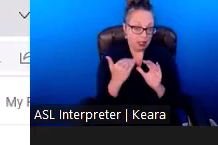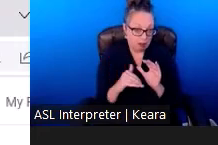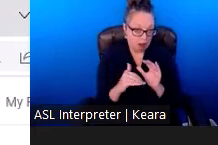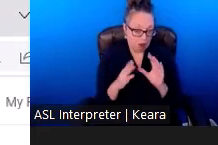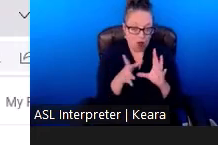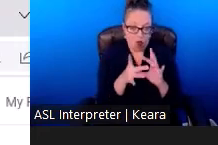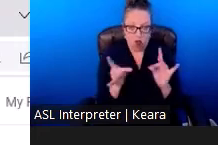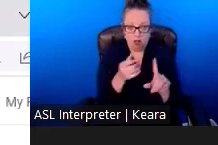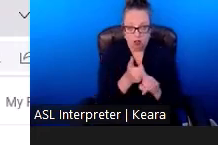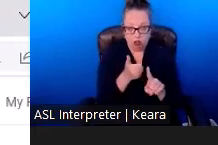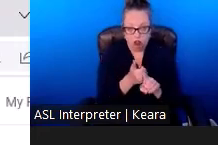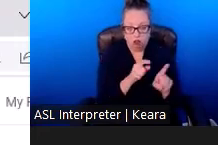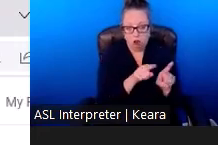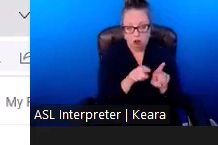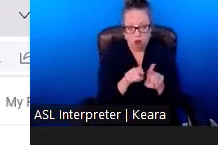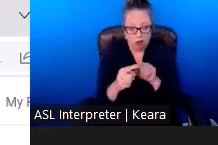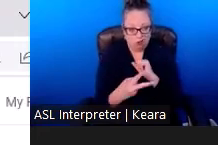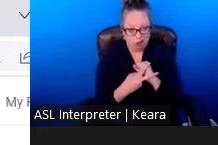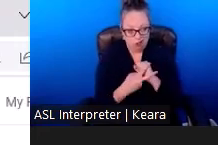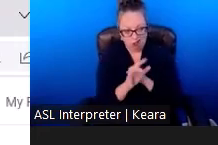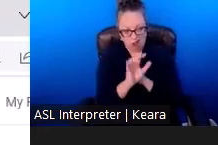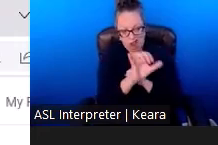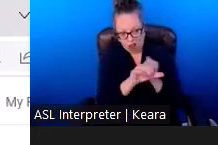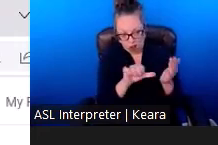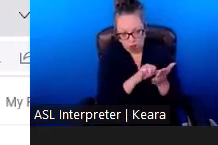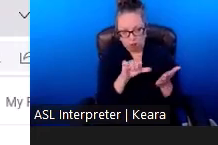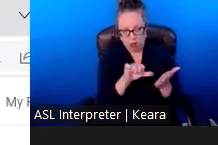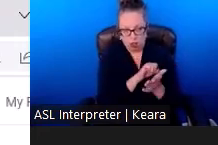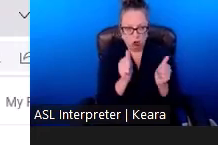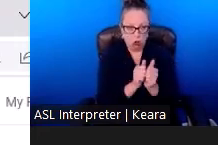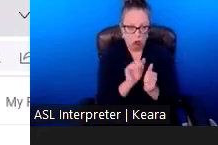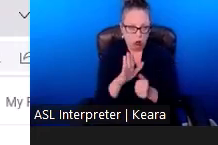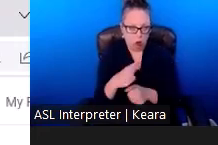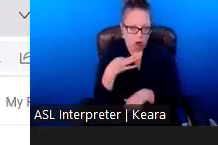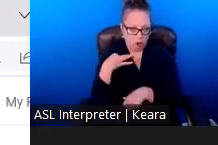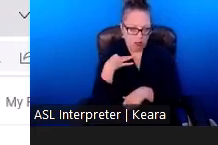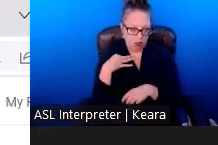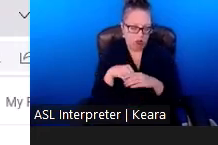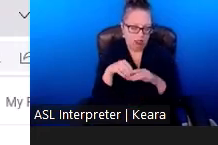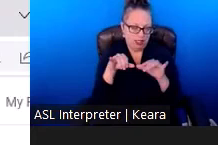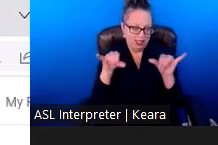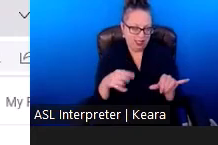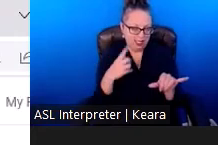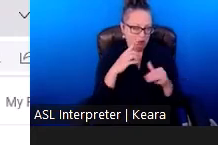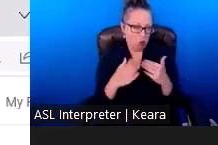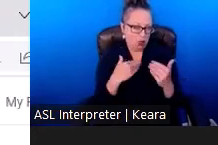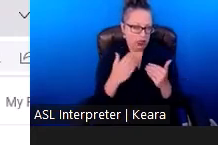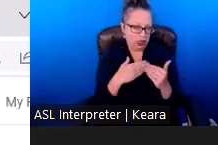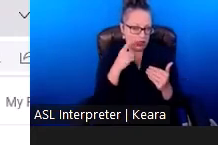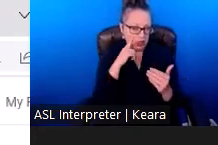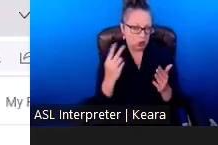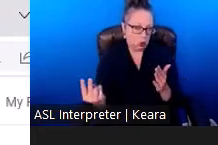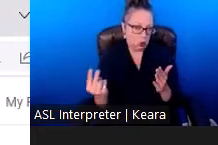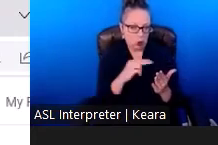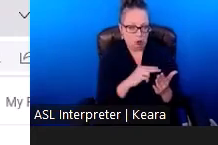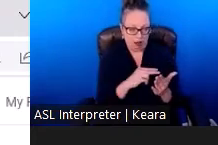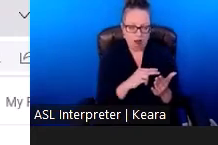be saved alongside your application in the system for easy reference. Click the Main